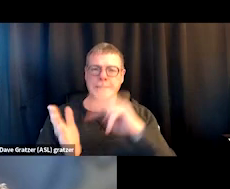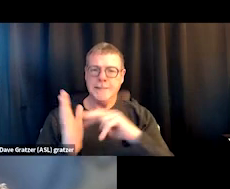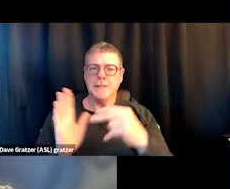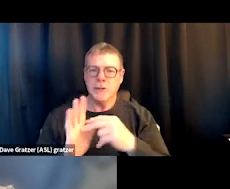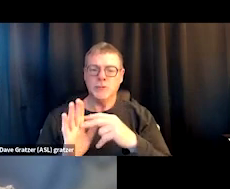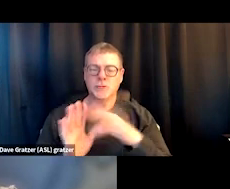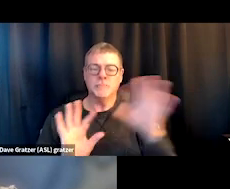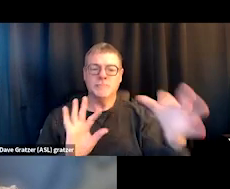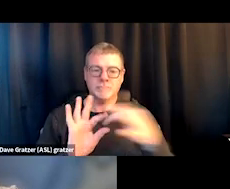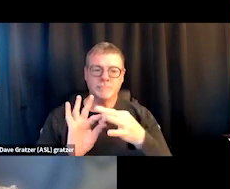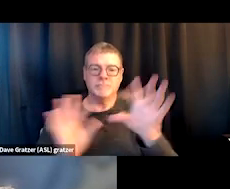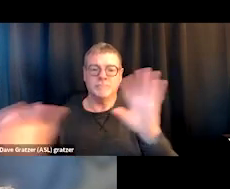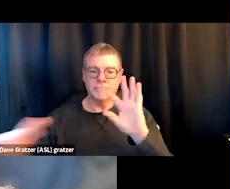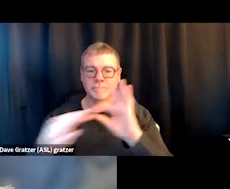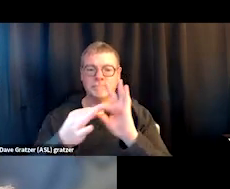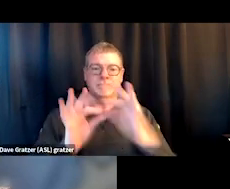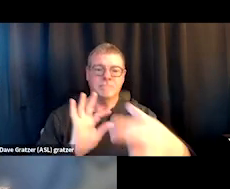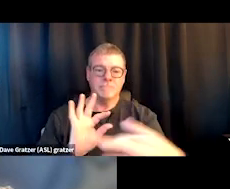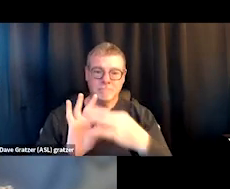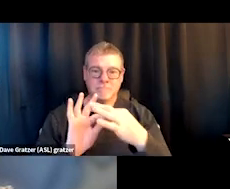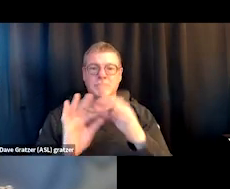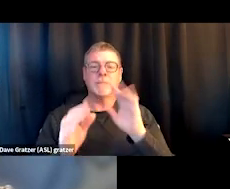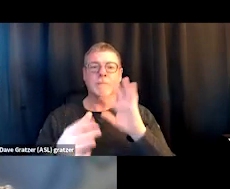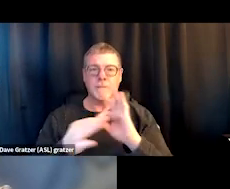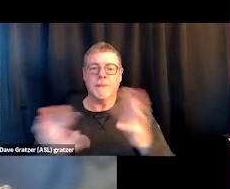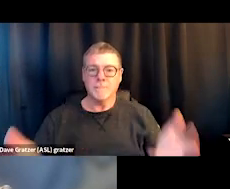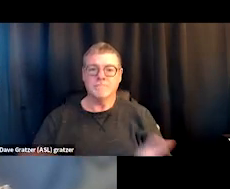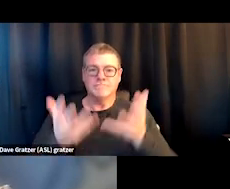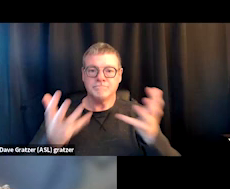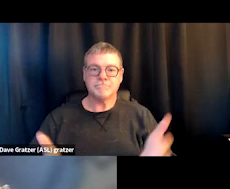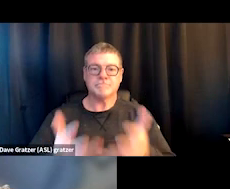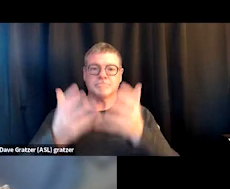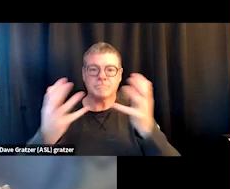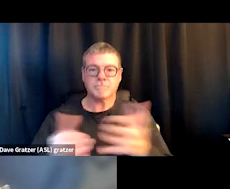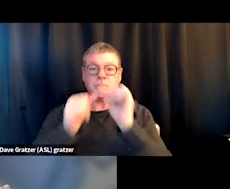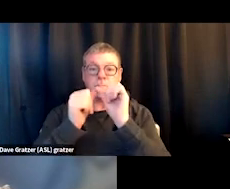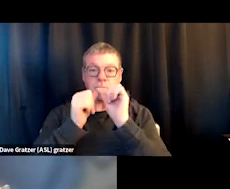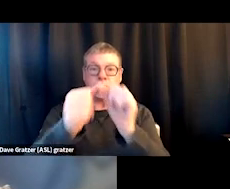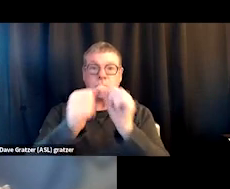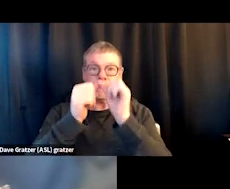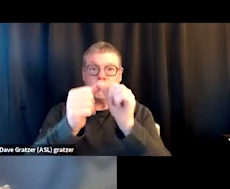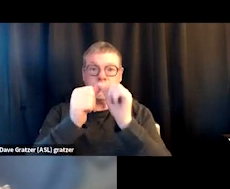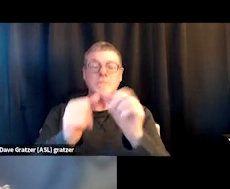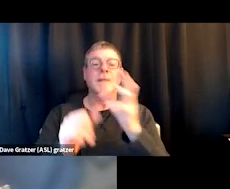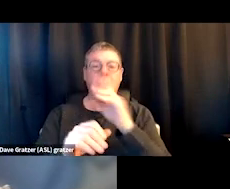through all of this that we are cultivating, sustaining, and also actively growing.